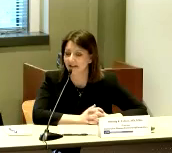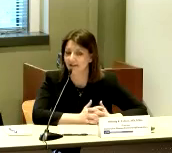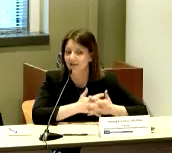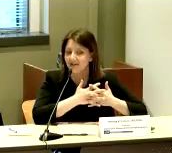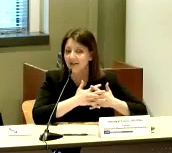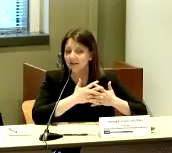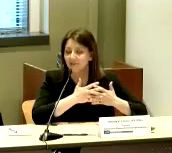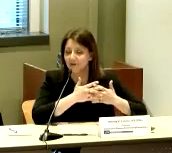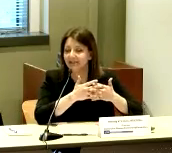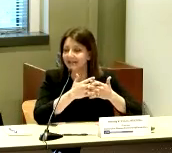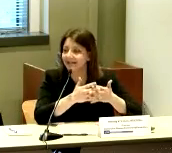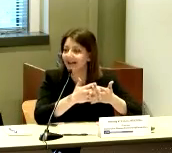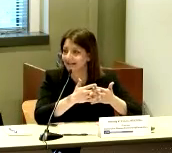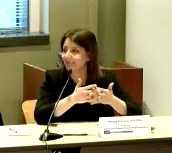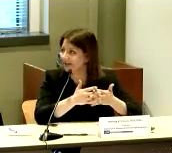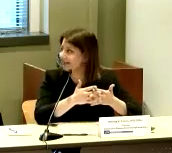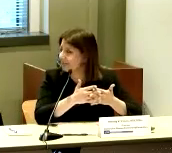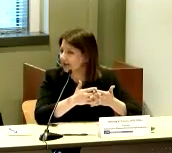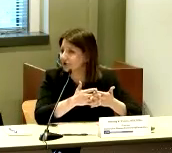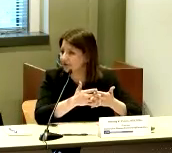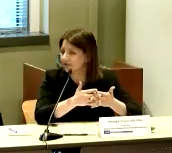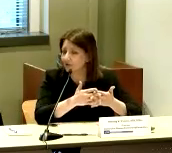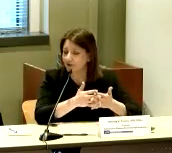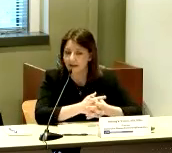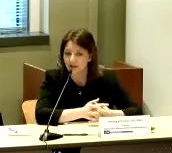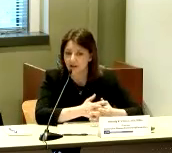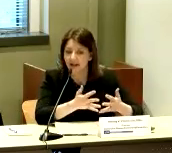like just the most intense readiness posture that you could imagine.